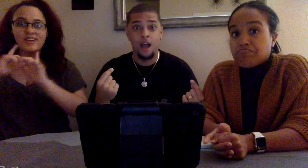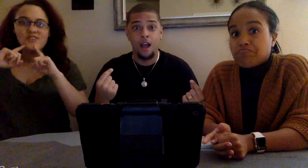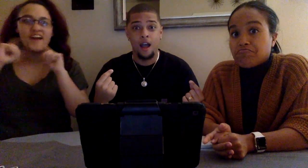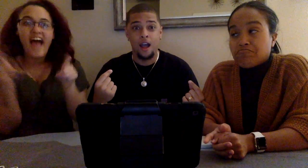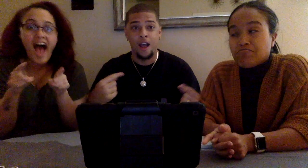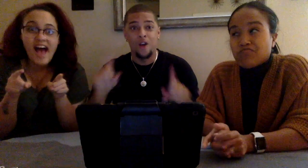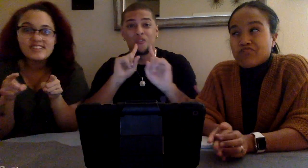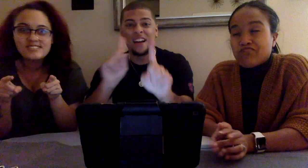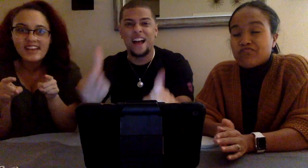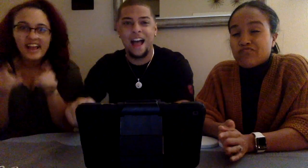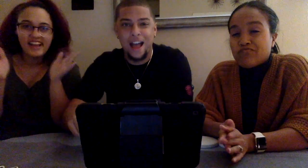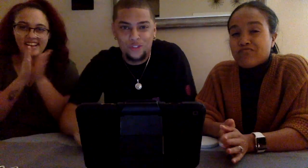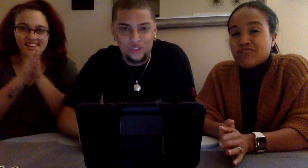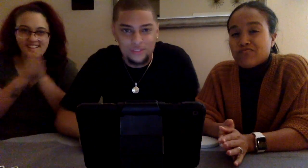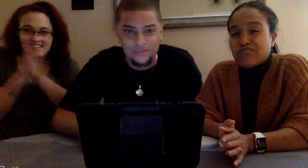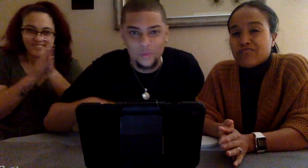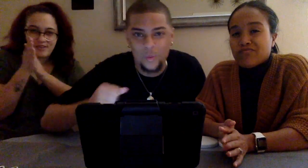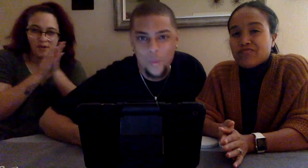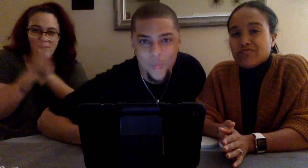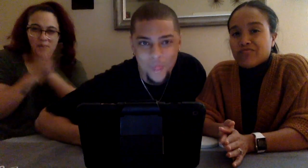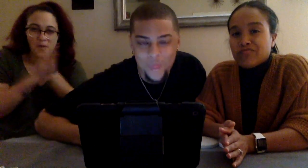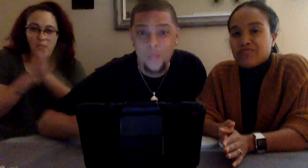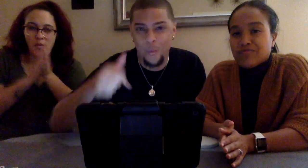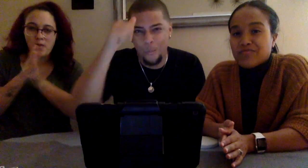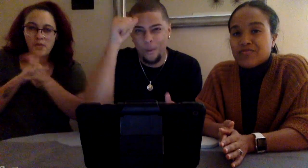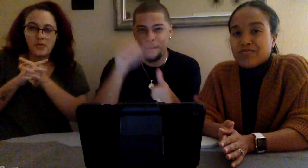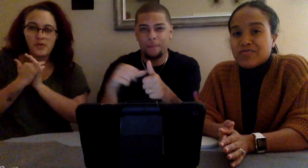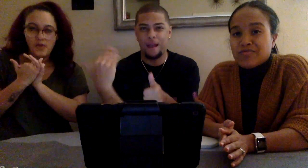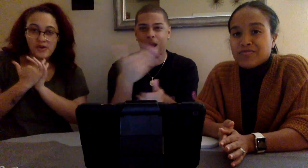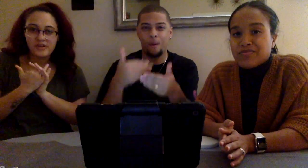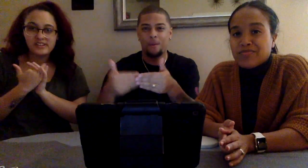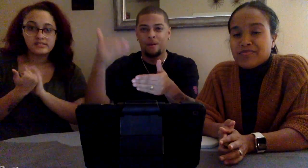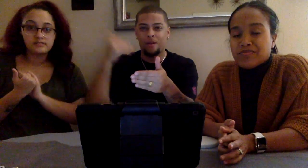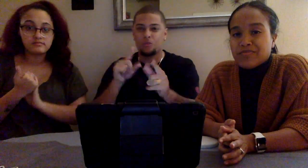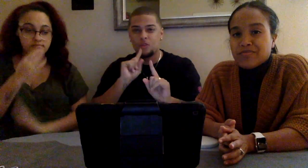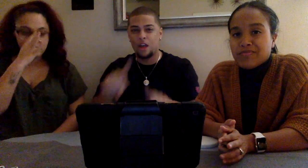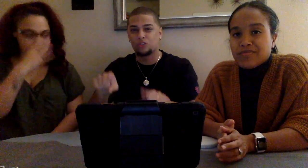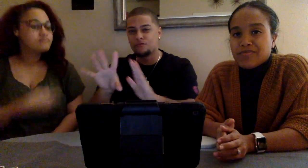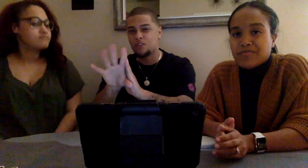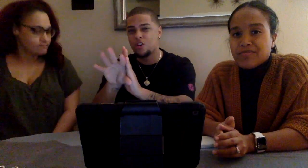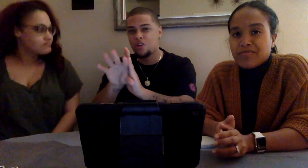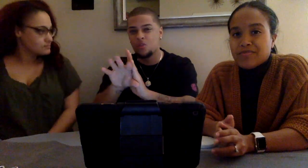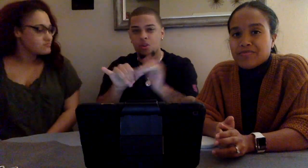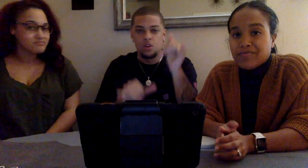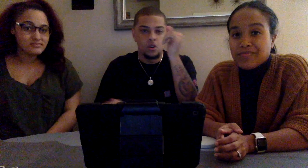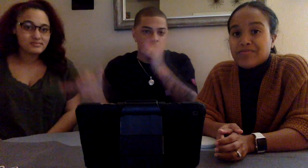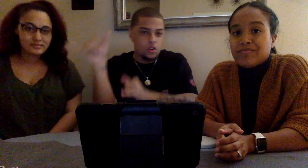Daisy & Dante: a reaction video! Dante: Remember our previous reaction video,